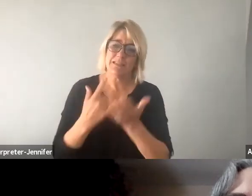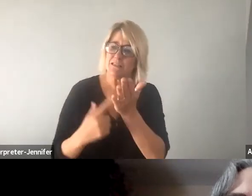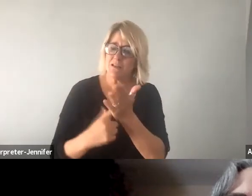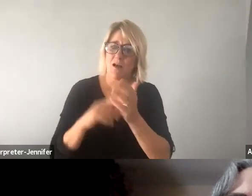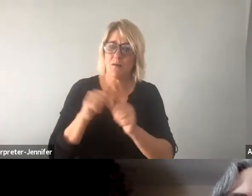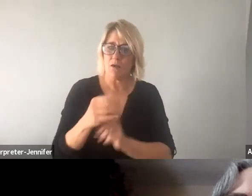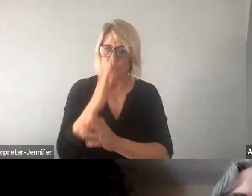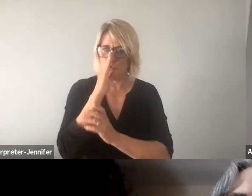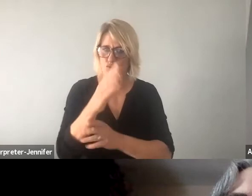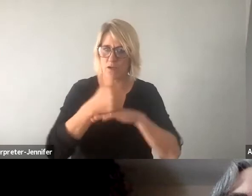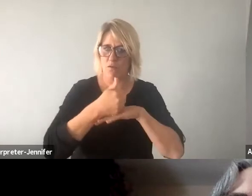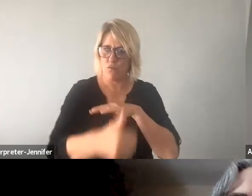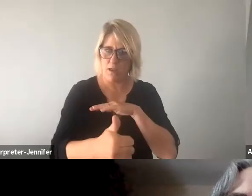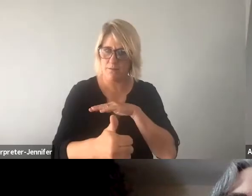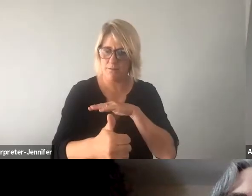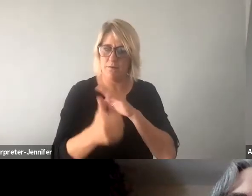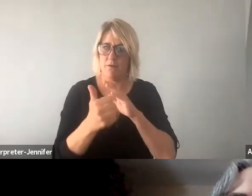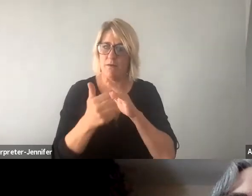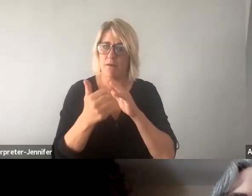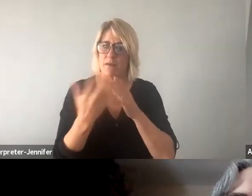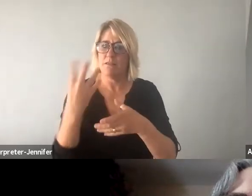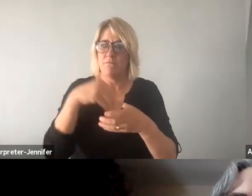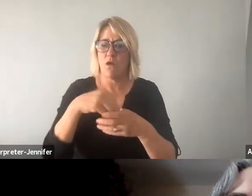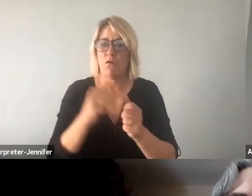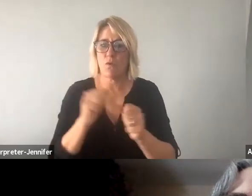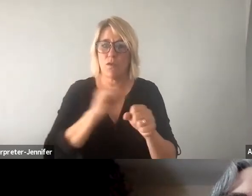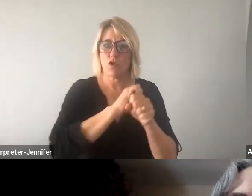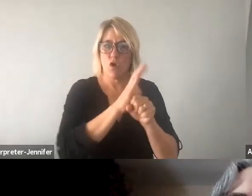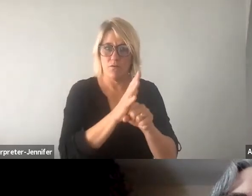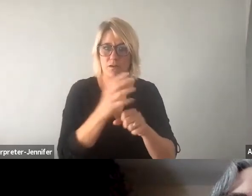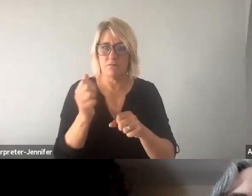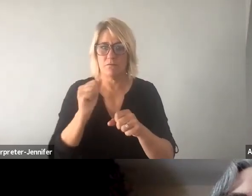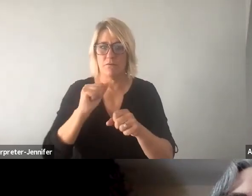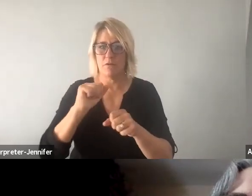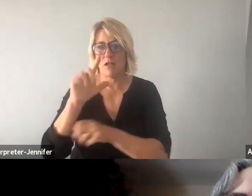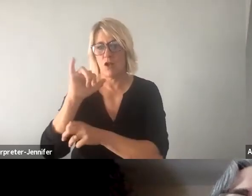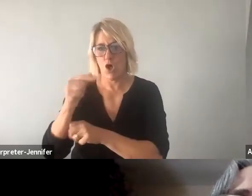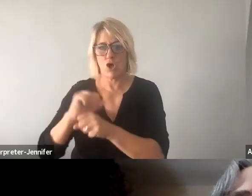here again, based on individualized assessment. So Nancy, talk a little